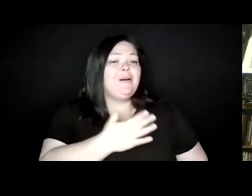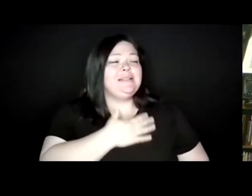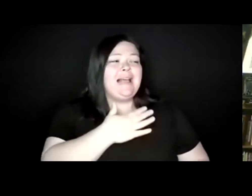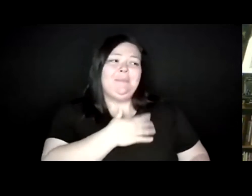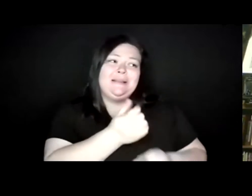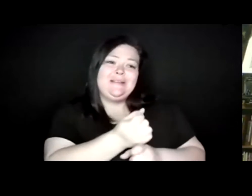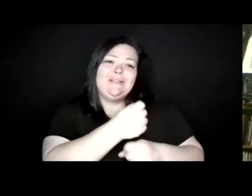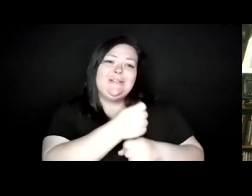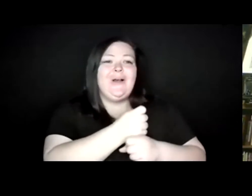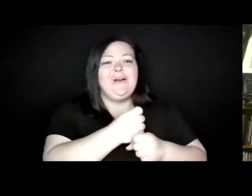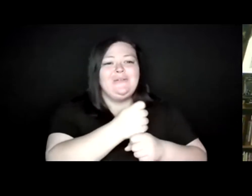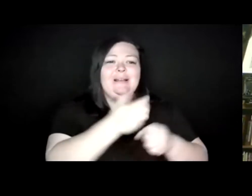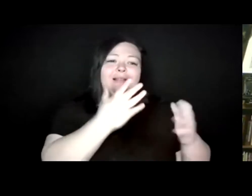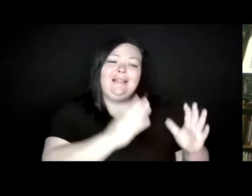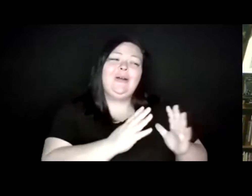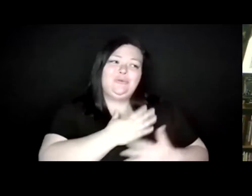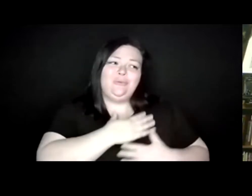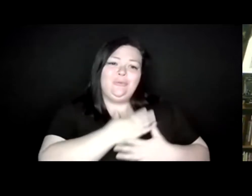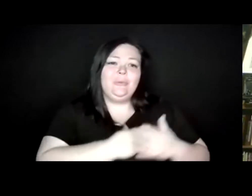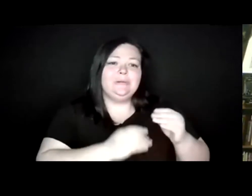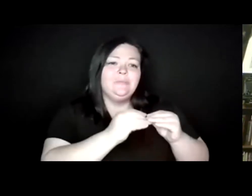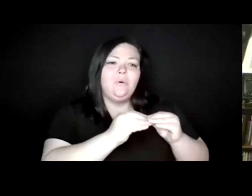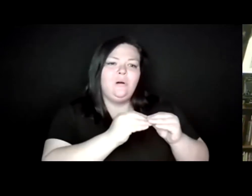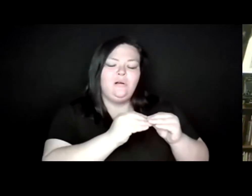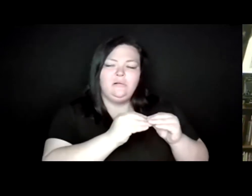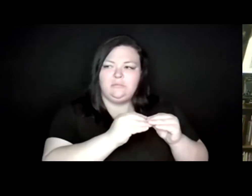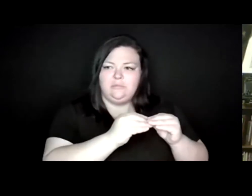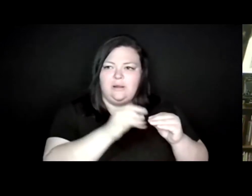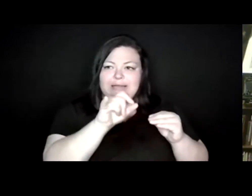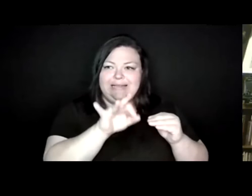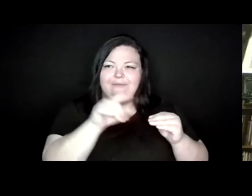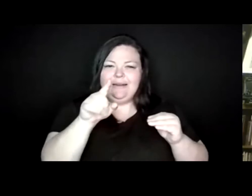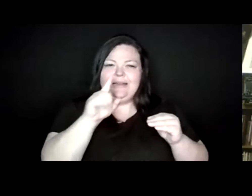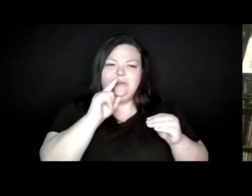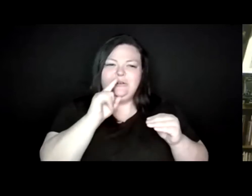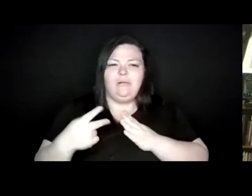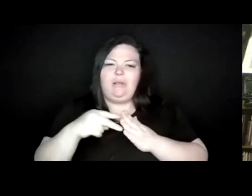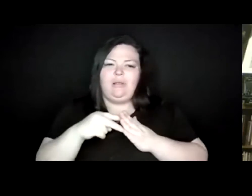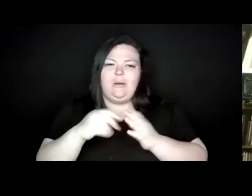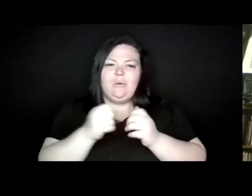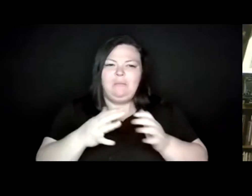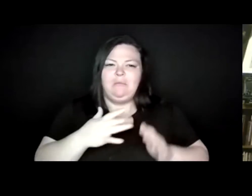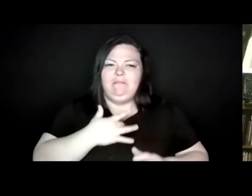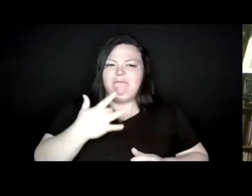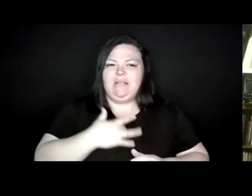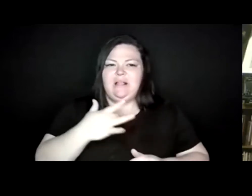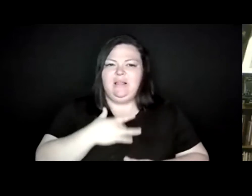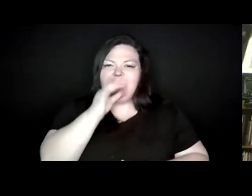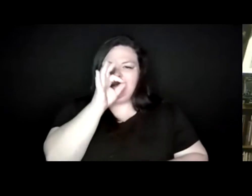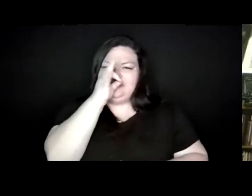let you rest a few more minutes, as if he could/ step out of bed without me feeling his fox will.//